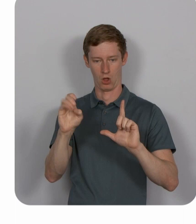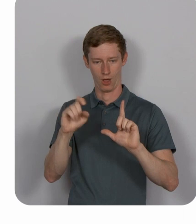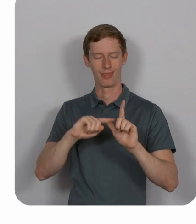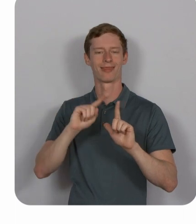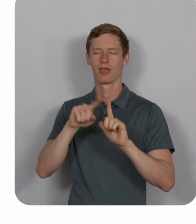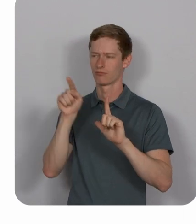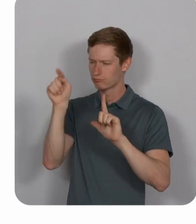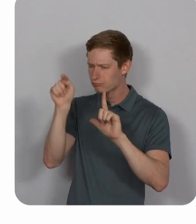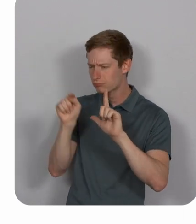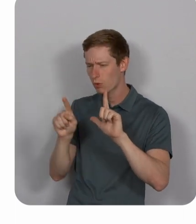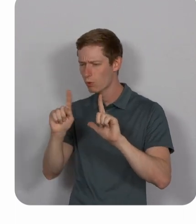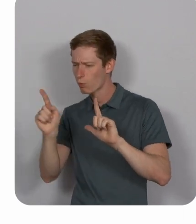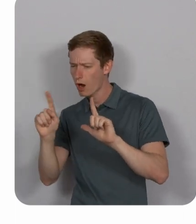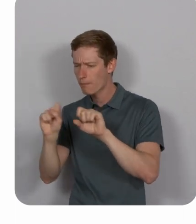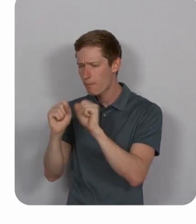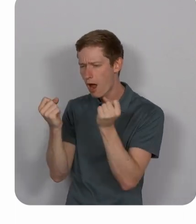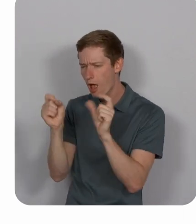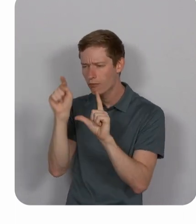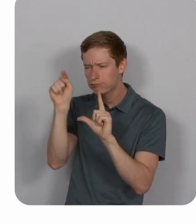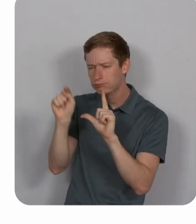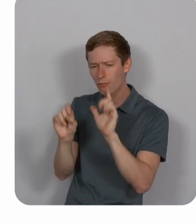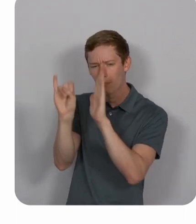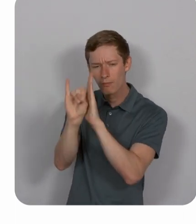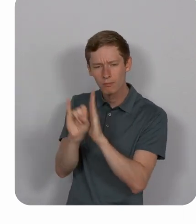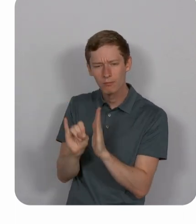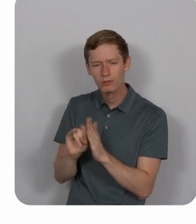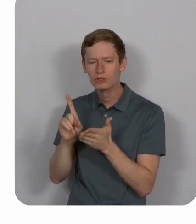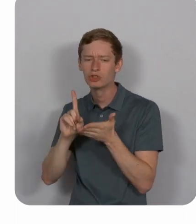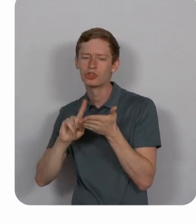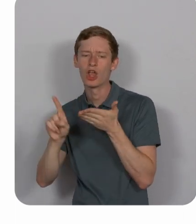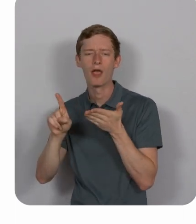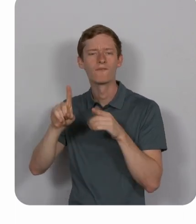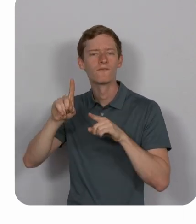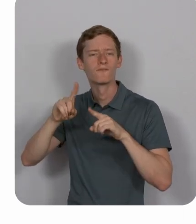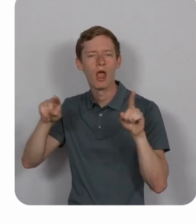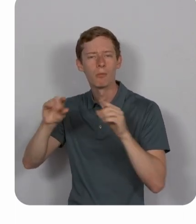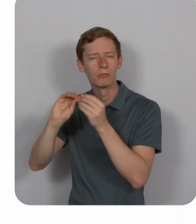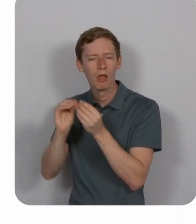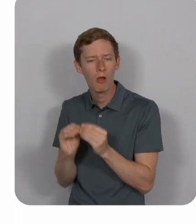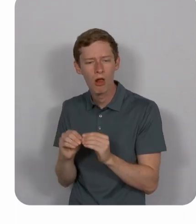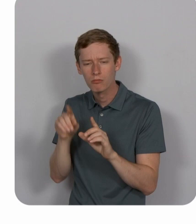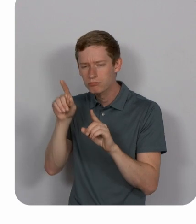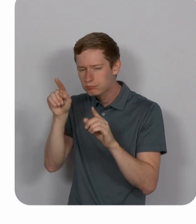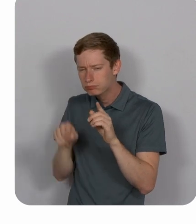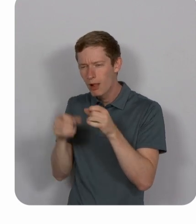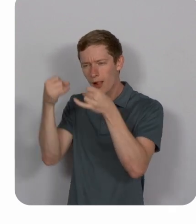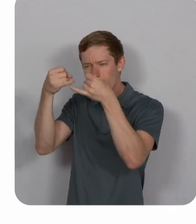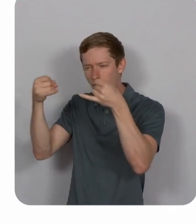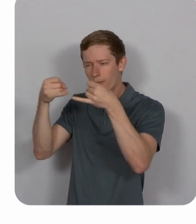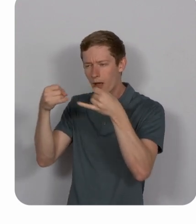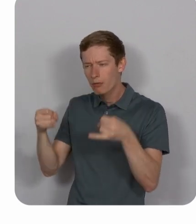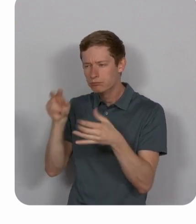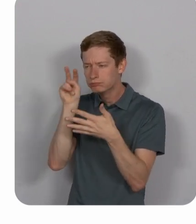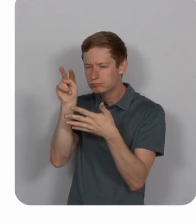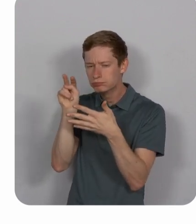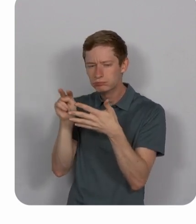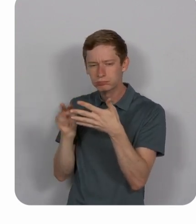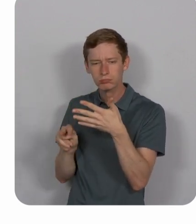You can inspect the status of variable, step through your code line by line, and you can also see console logs.